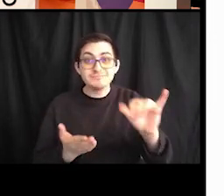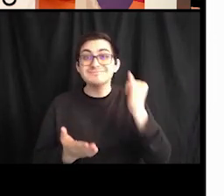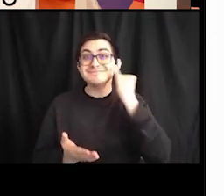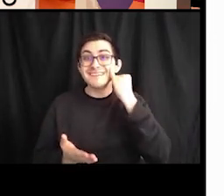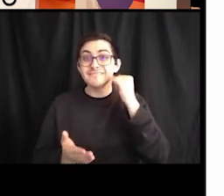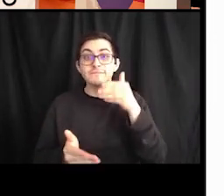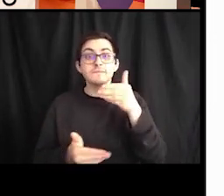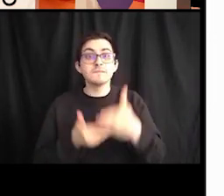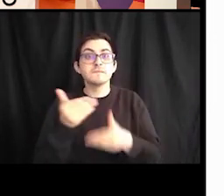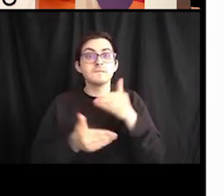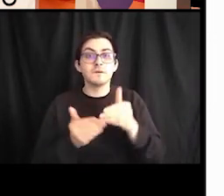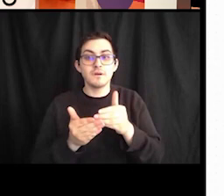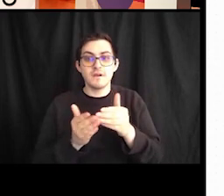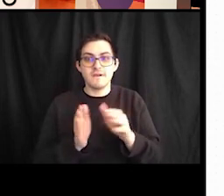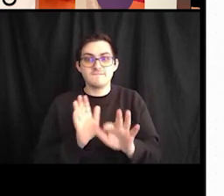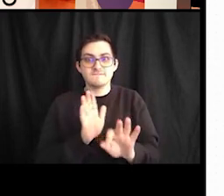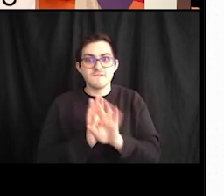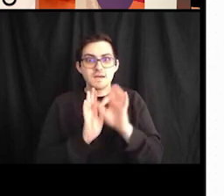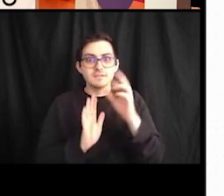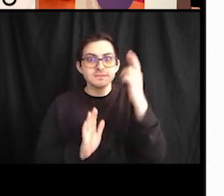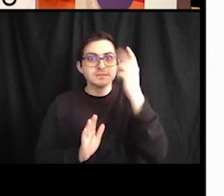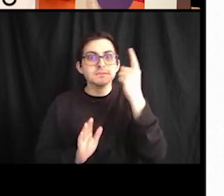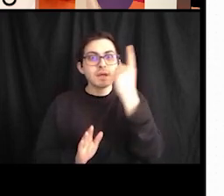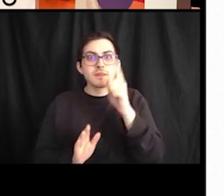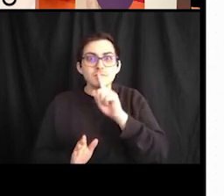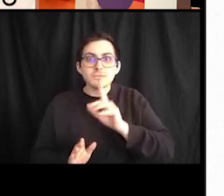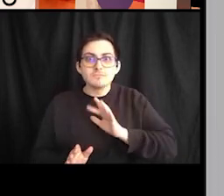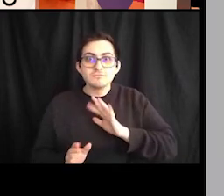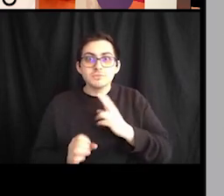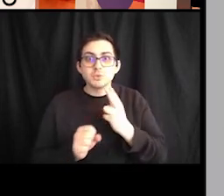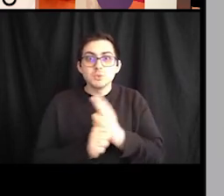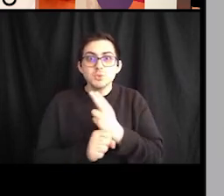please share them with the rest of the world. It's as easy as this, just hit the Share button.